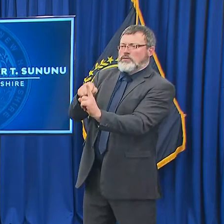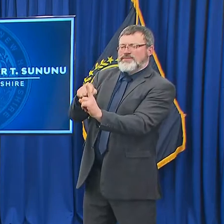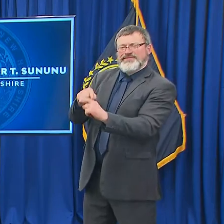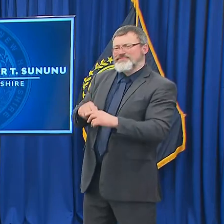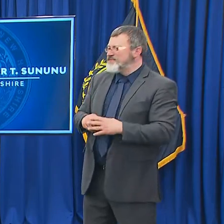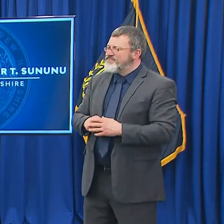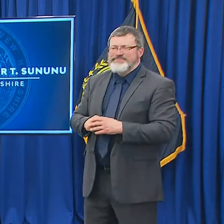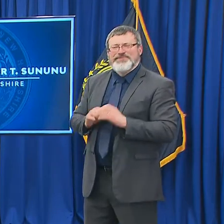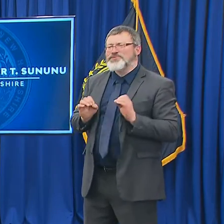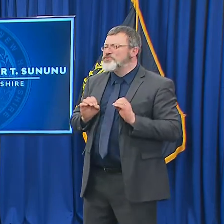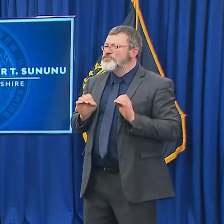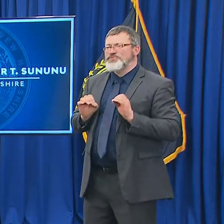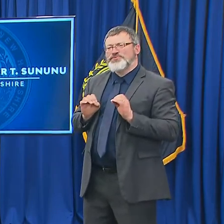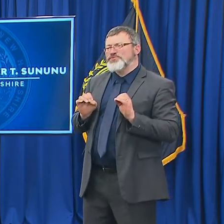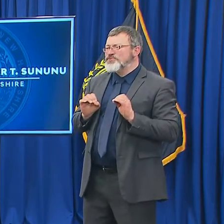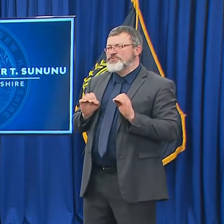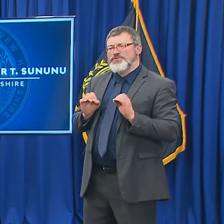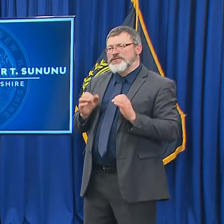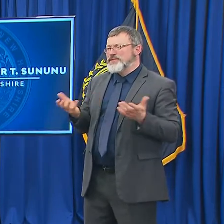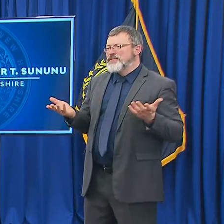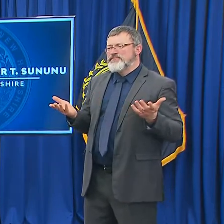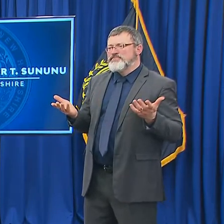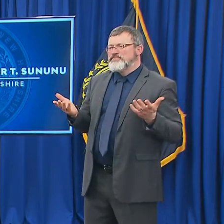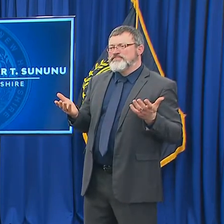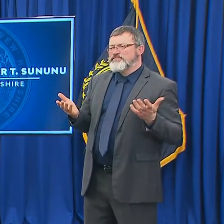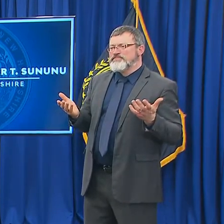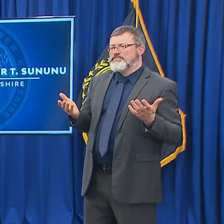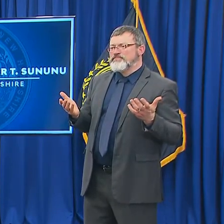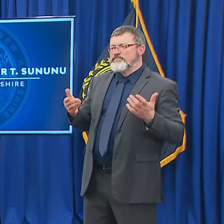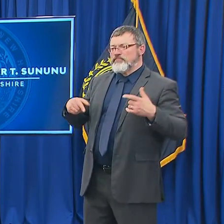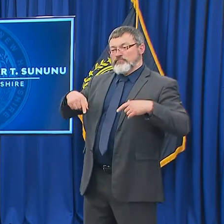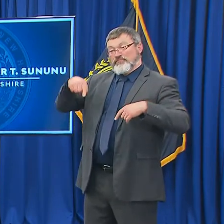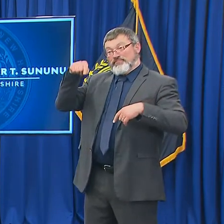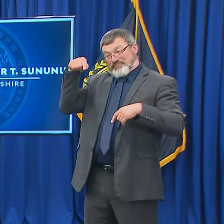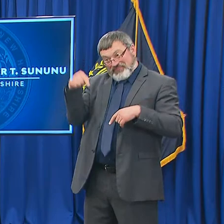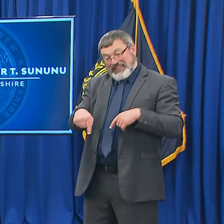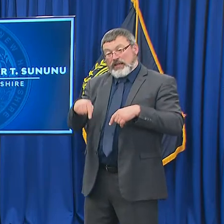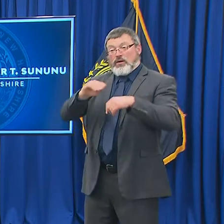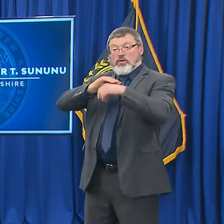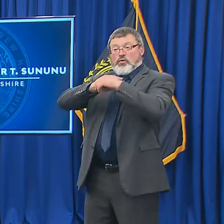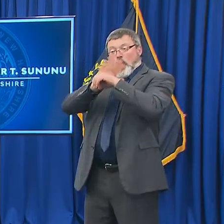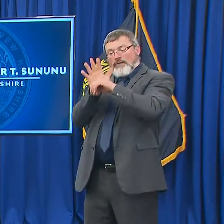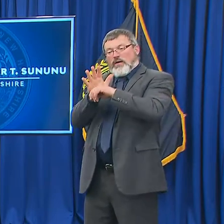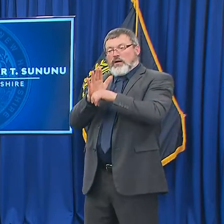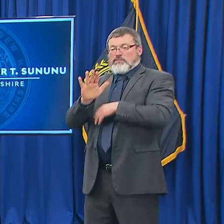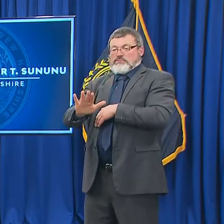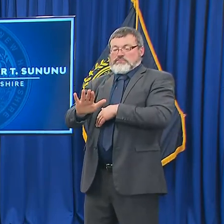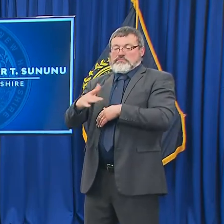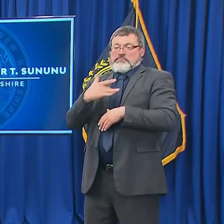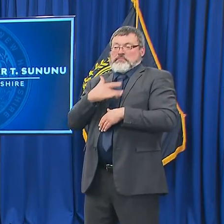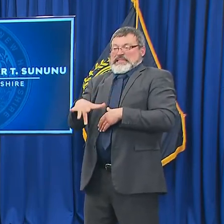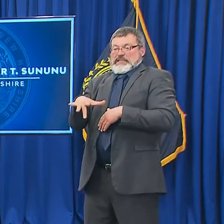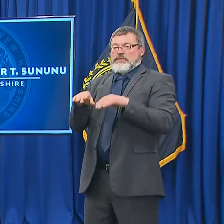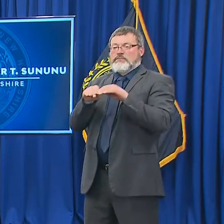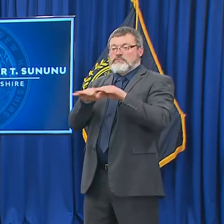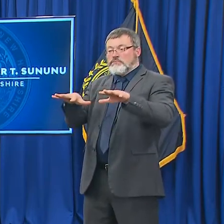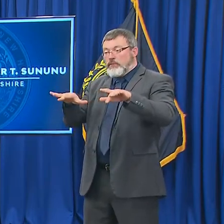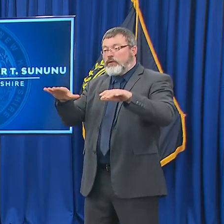To keep it within the realm of your systems that you're relying on to provide the Beth's best health services and care to the individuals that are counting on it.